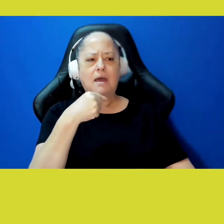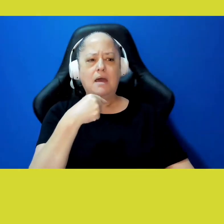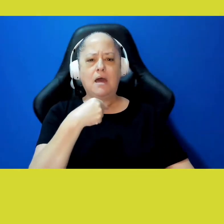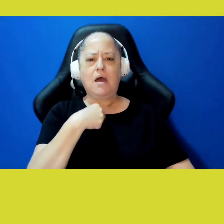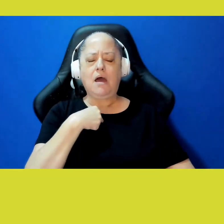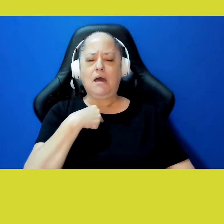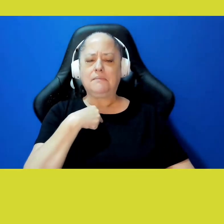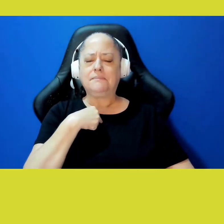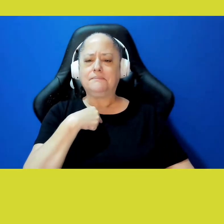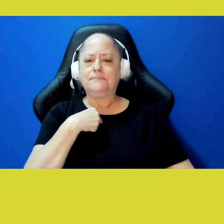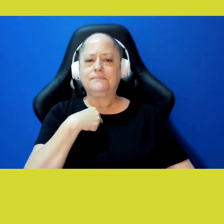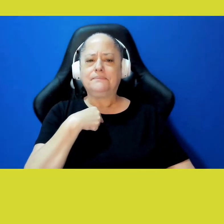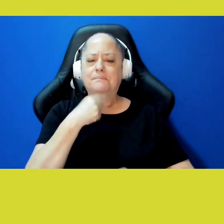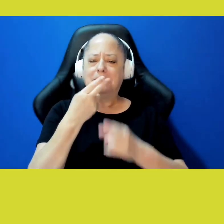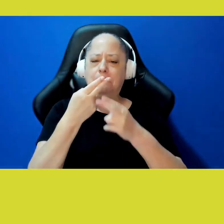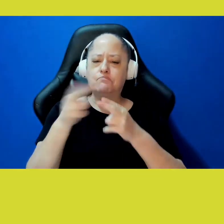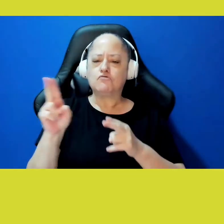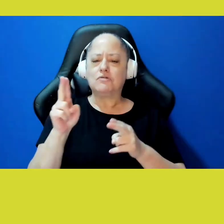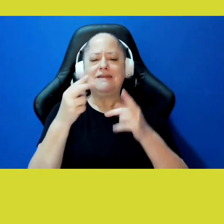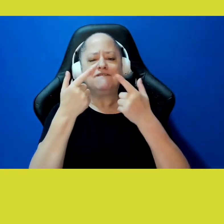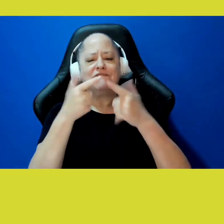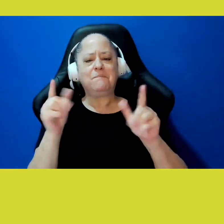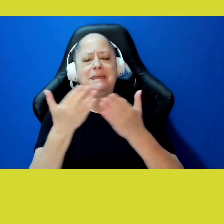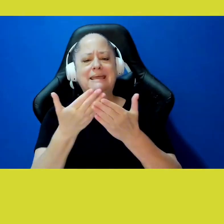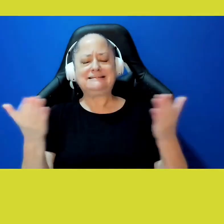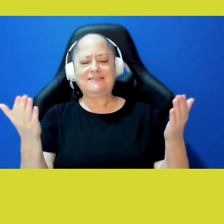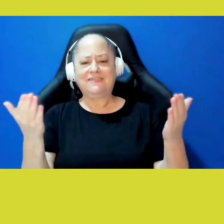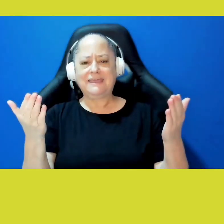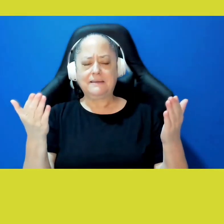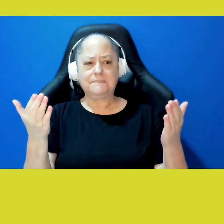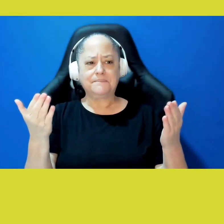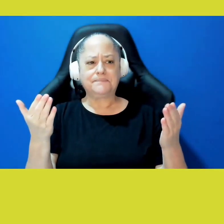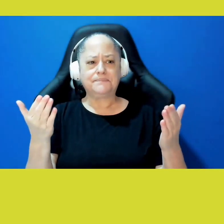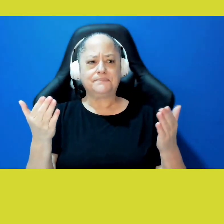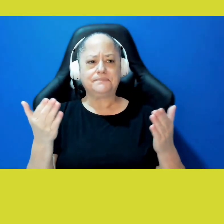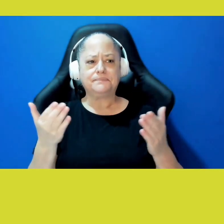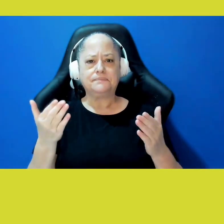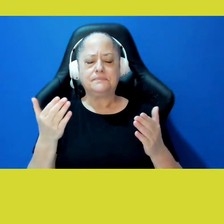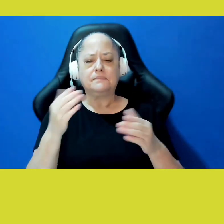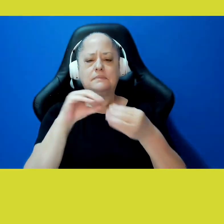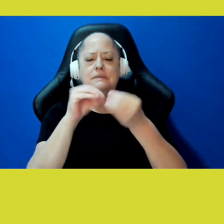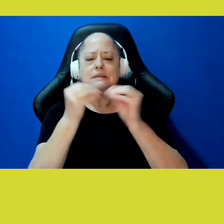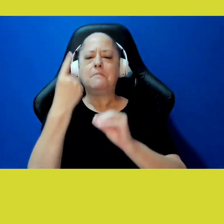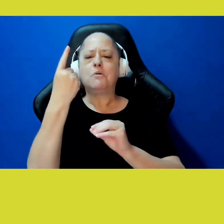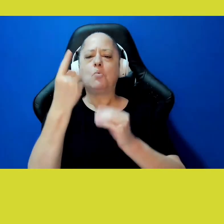mean, I think the biggest thing is to um the number one thing that people need to do is to